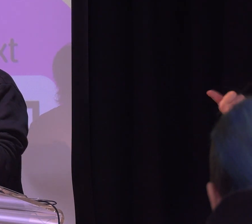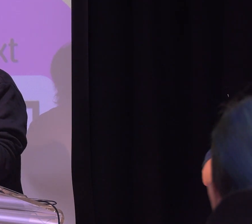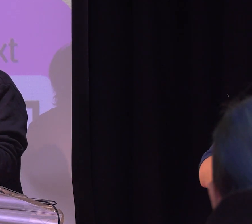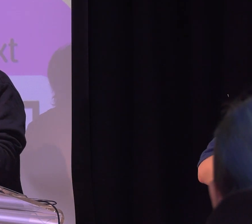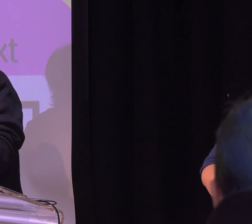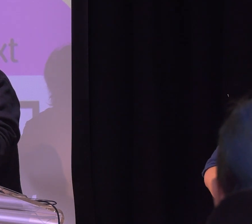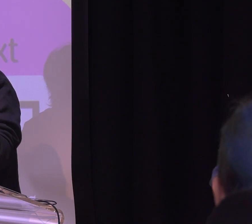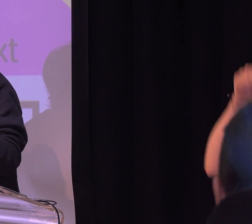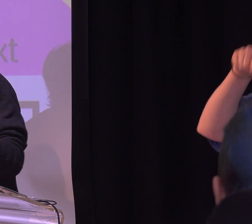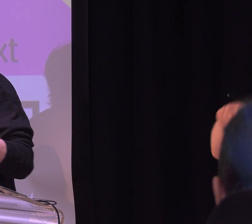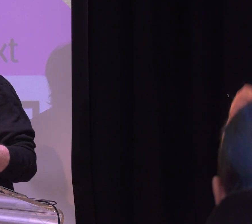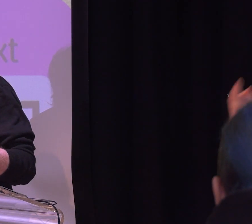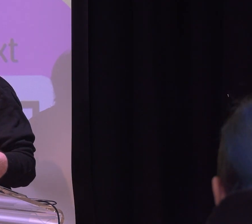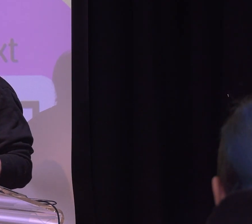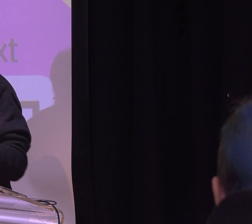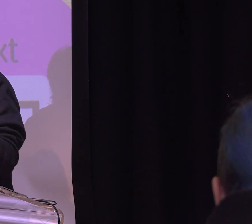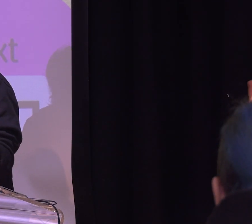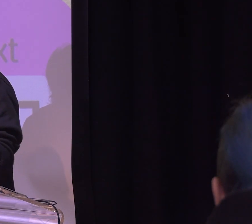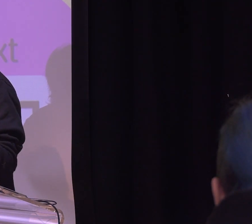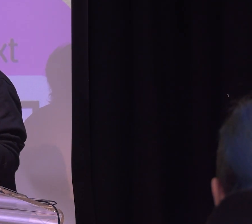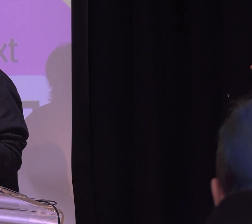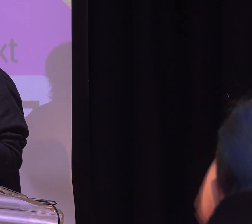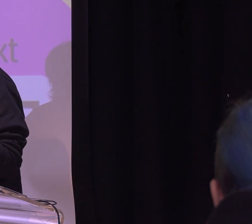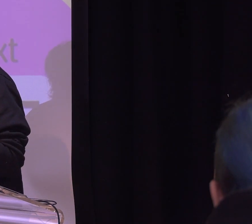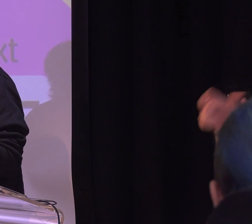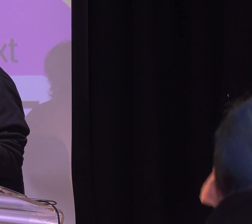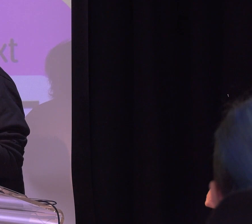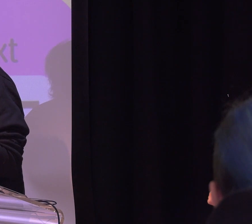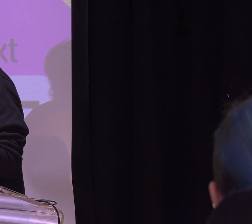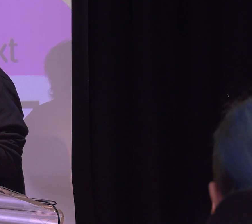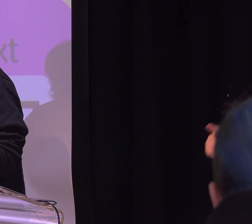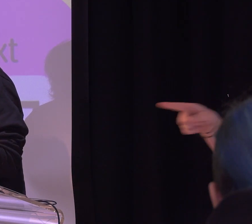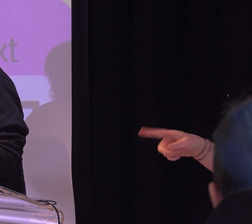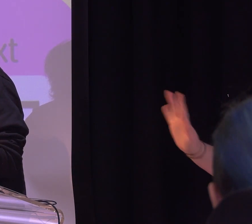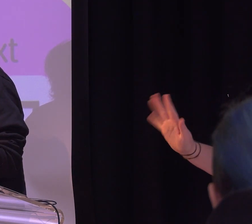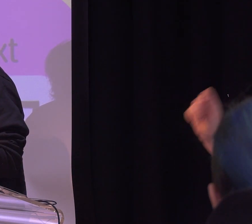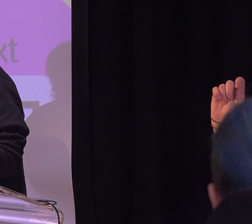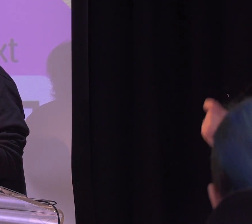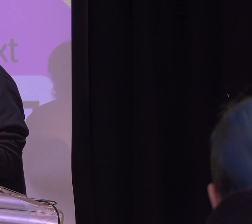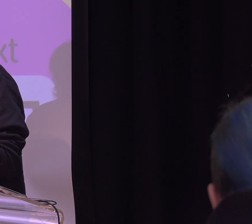who struggle with ableism, who struggle with being, having those crucial abilities.